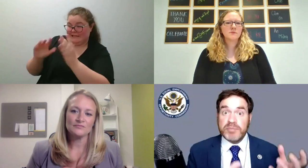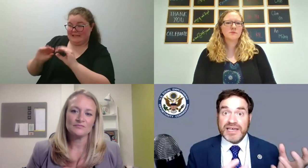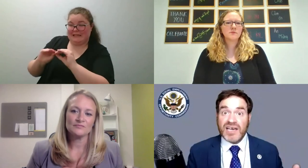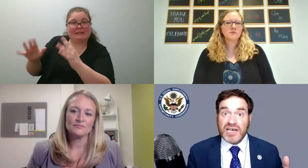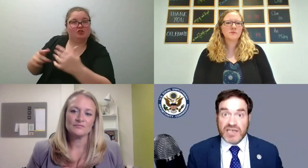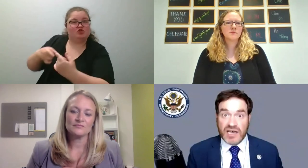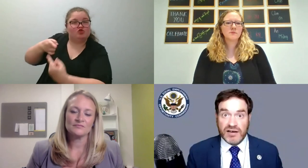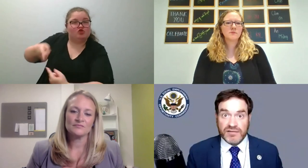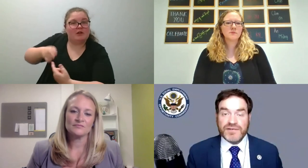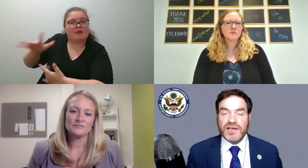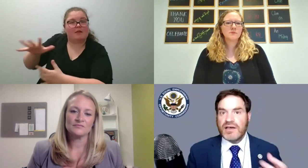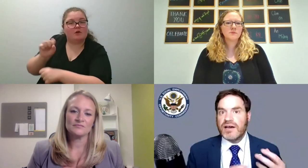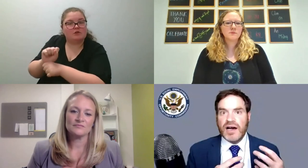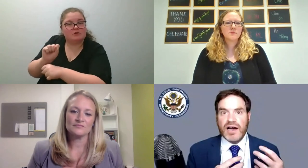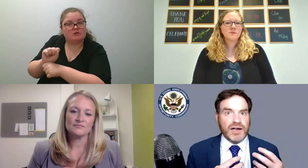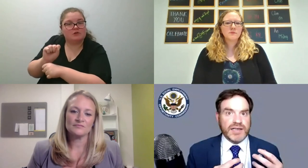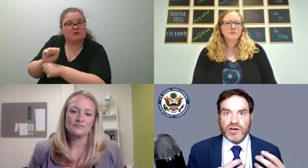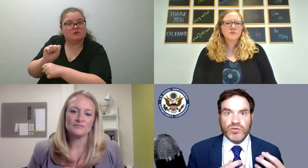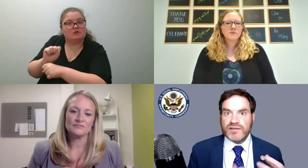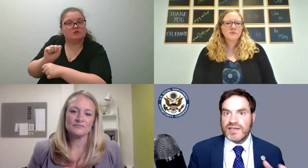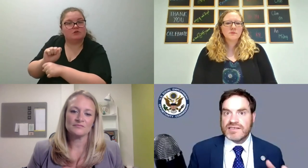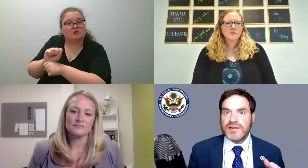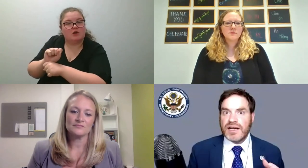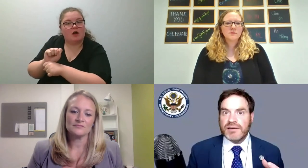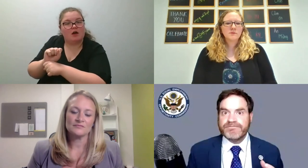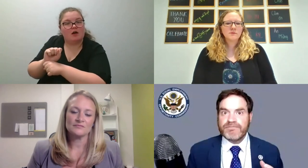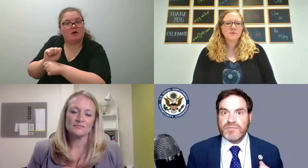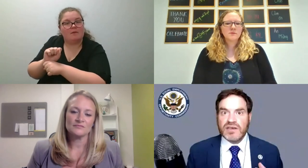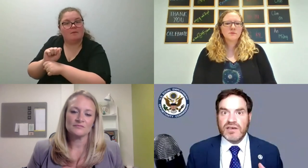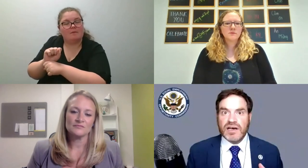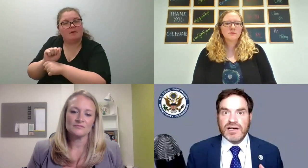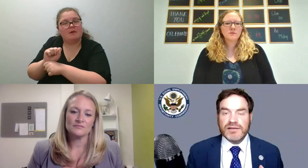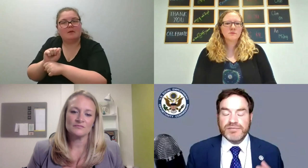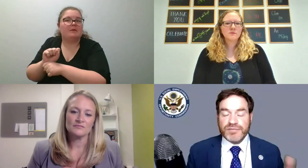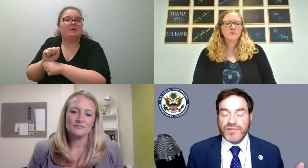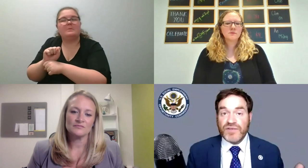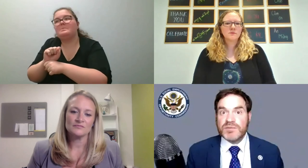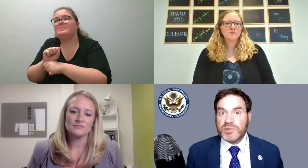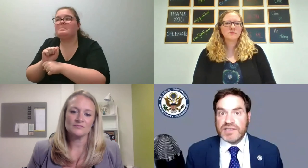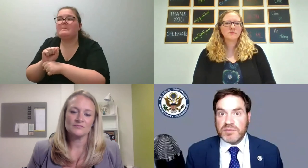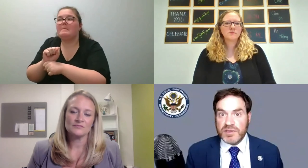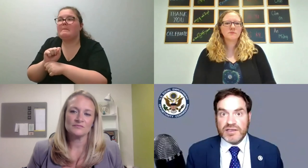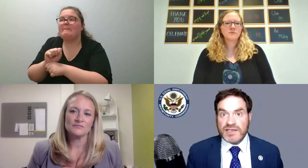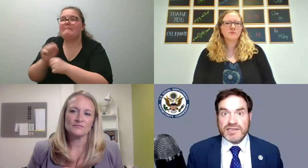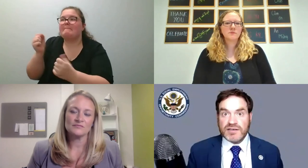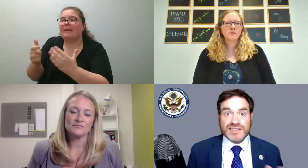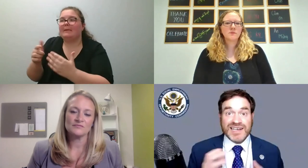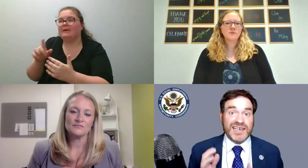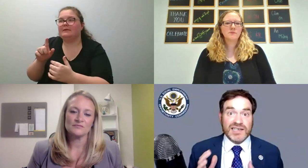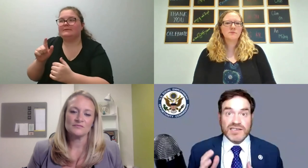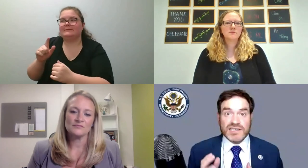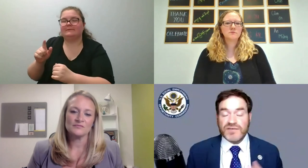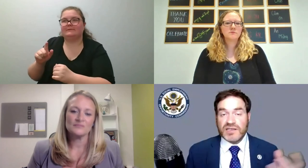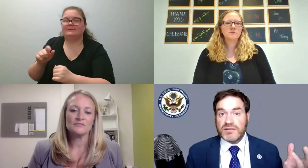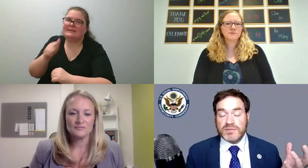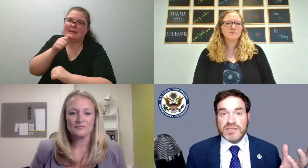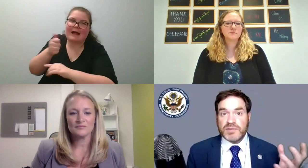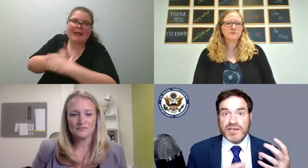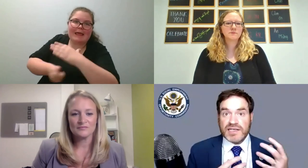because of one of these visible disabilities, so it's not a hidden disability disability,